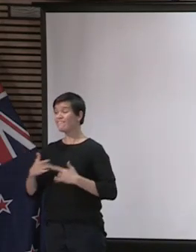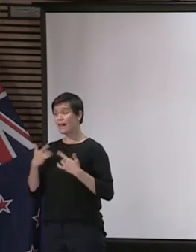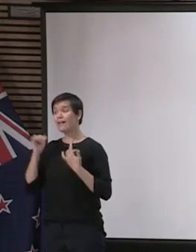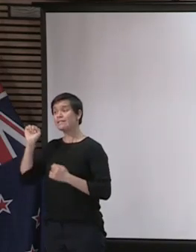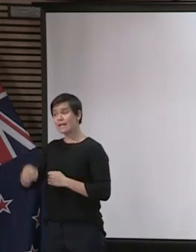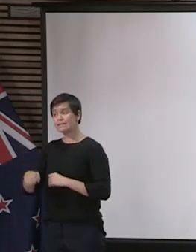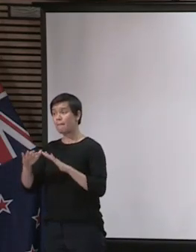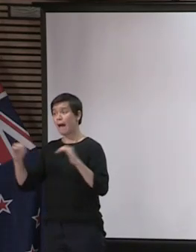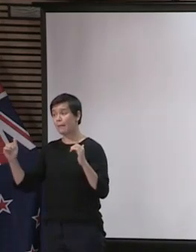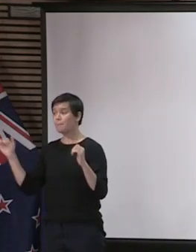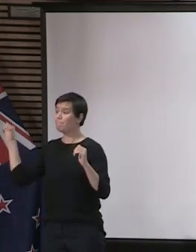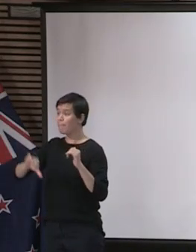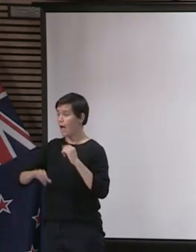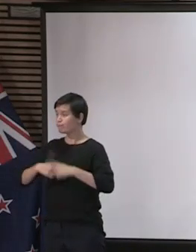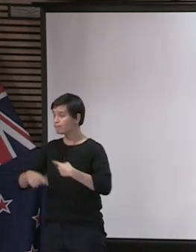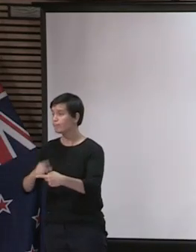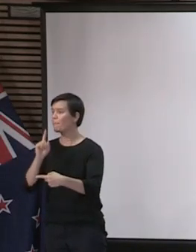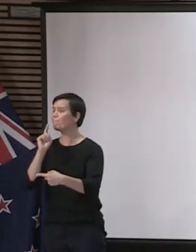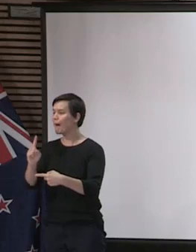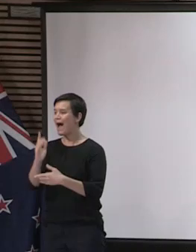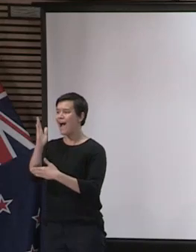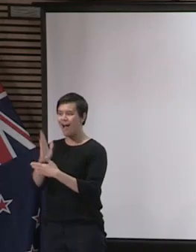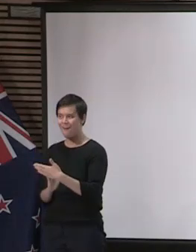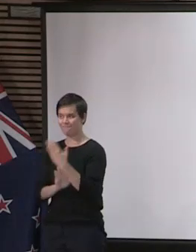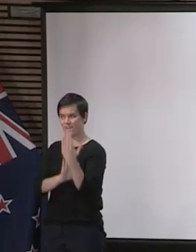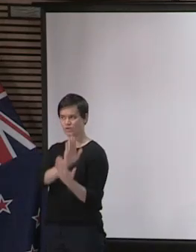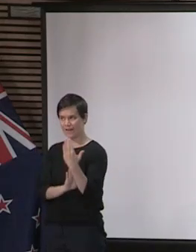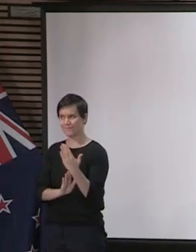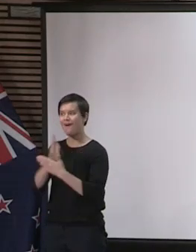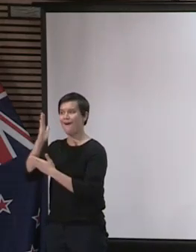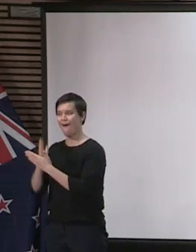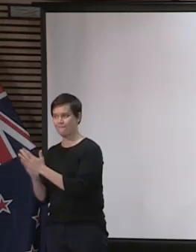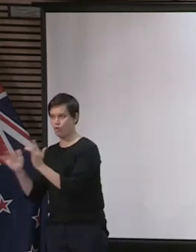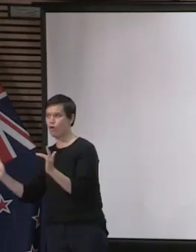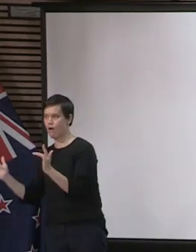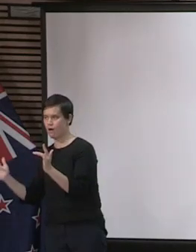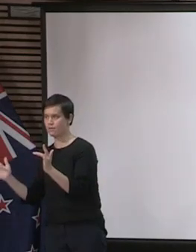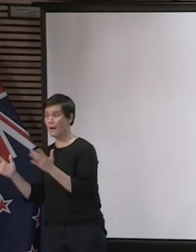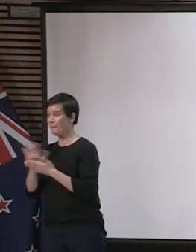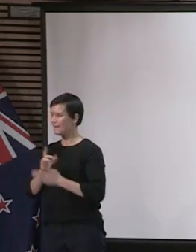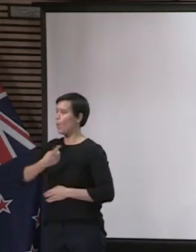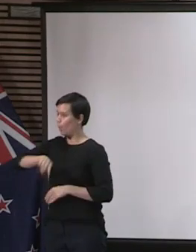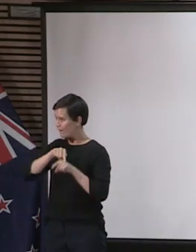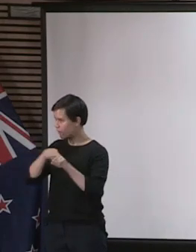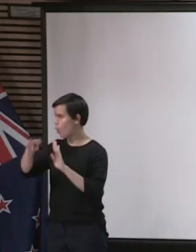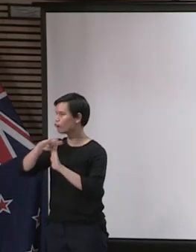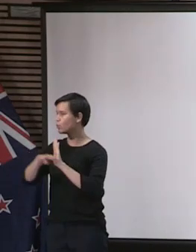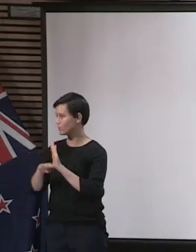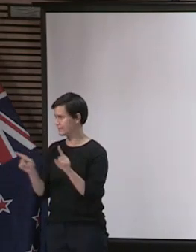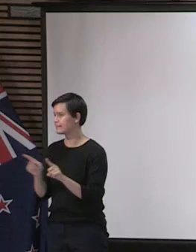Cabinet committees. They will resume under alert Level 3 but we will use a mixture of face-to-face and distance so